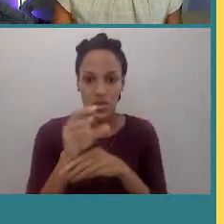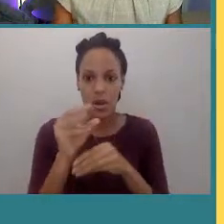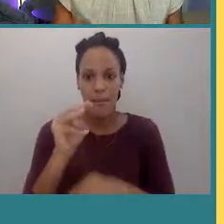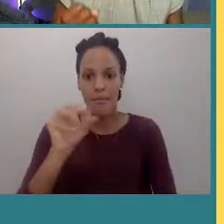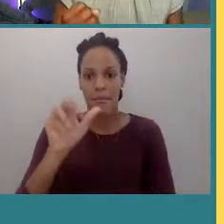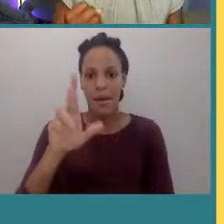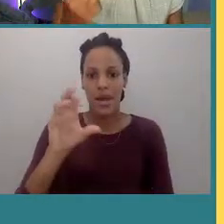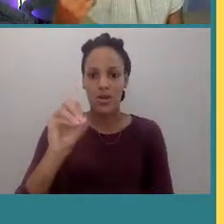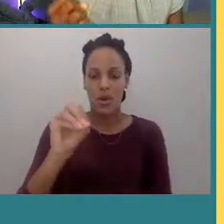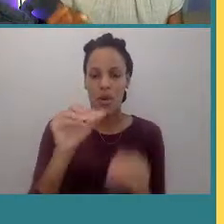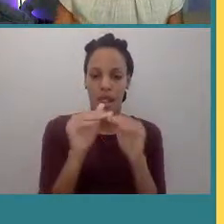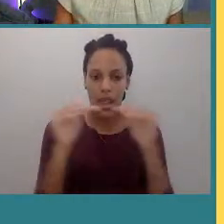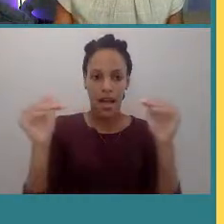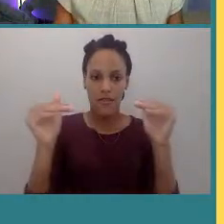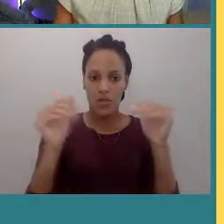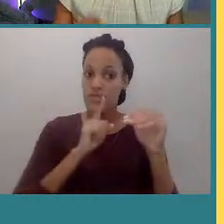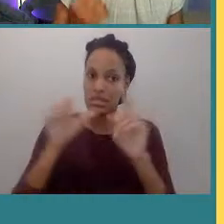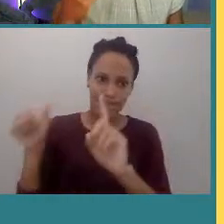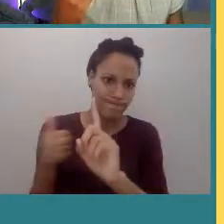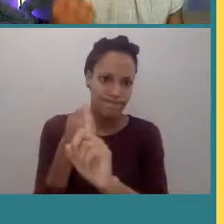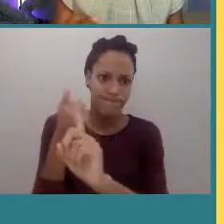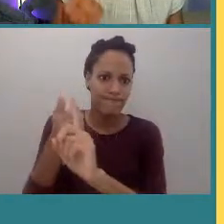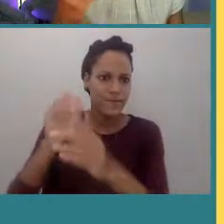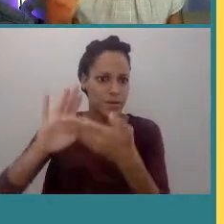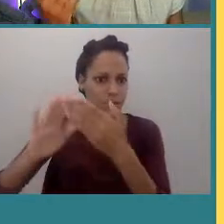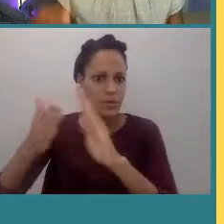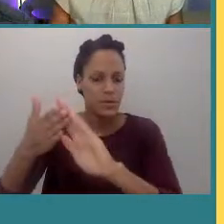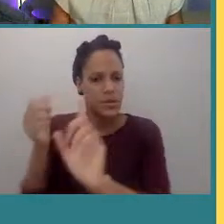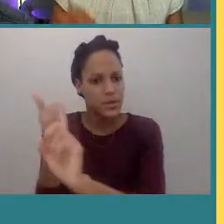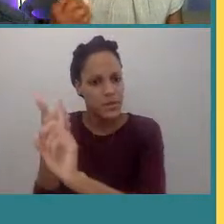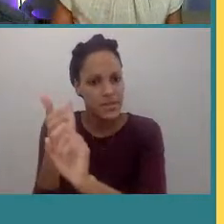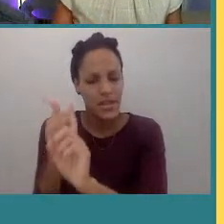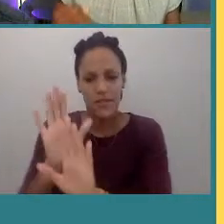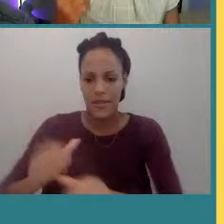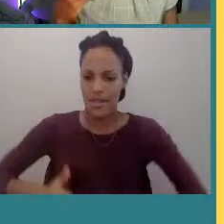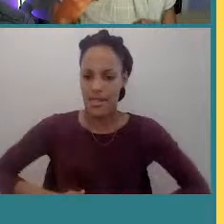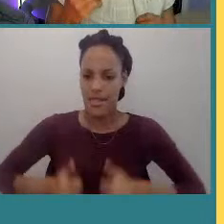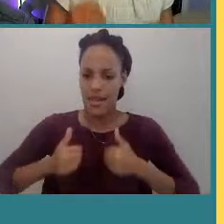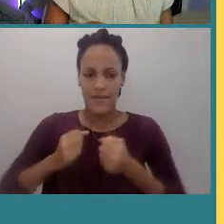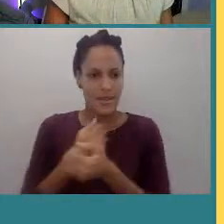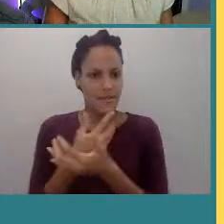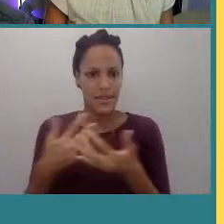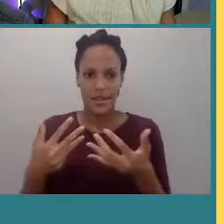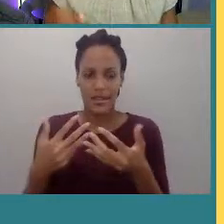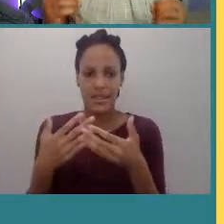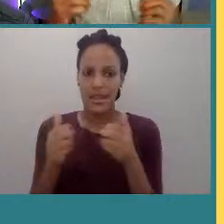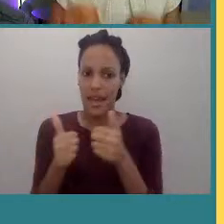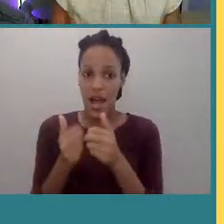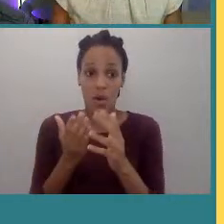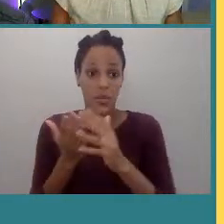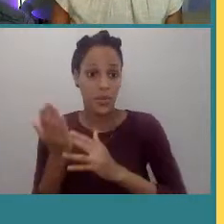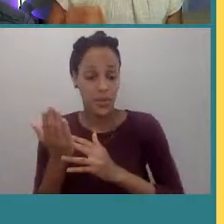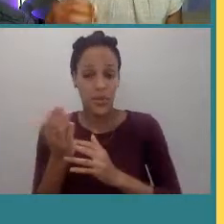impacting the community and yourself and your life through economic empowerment.